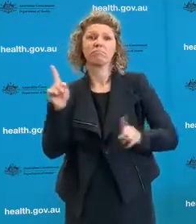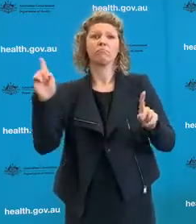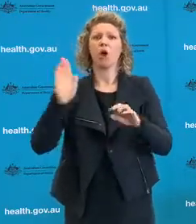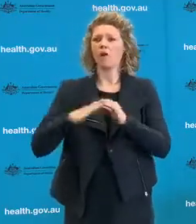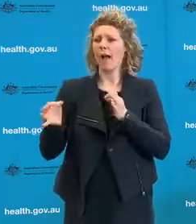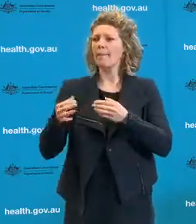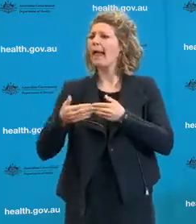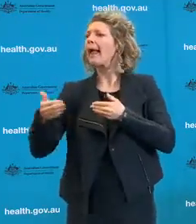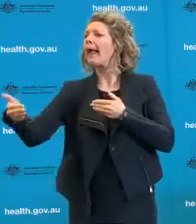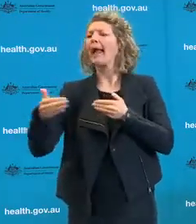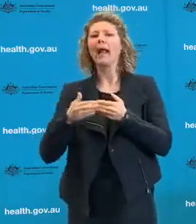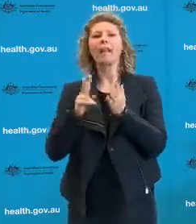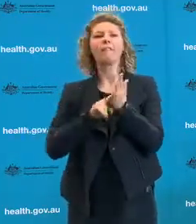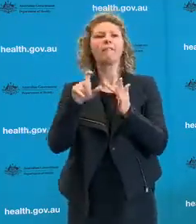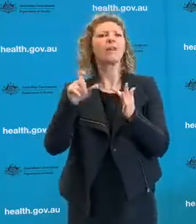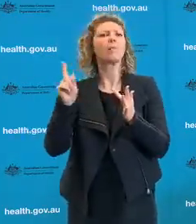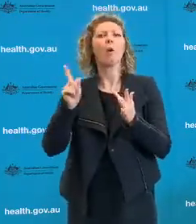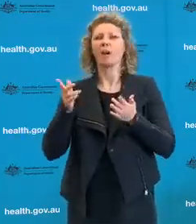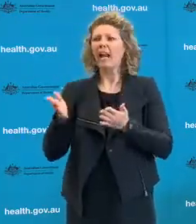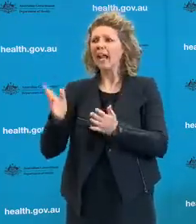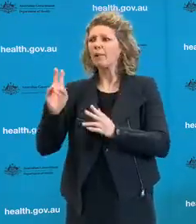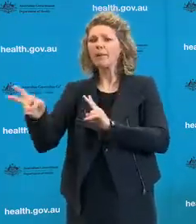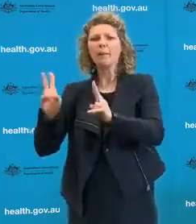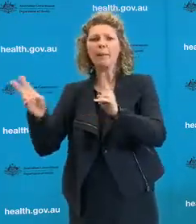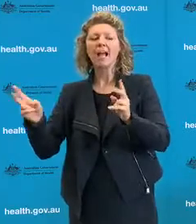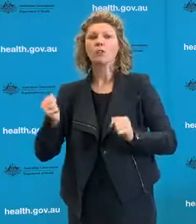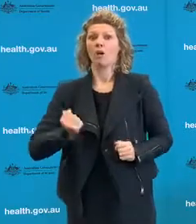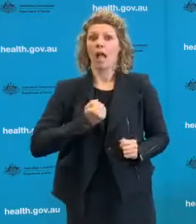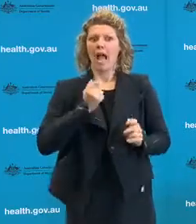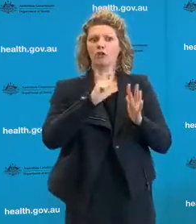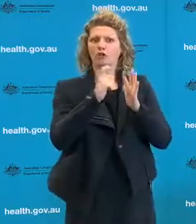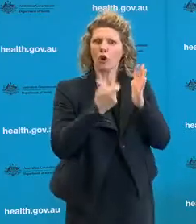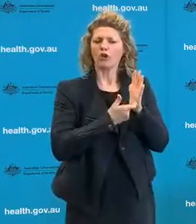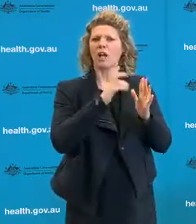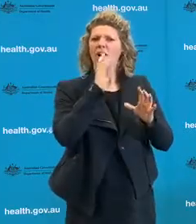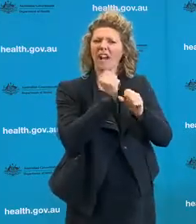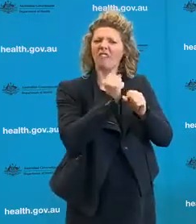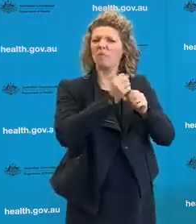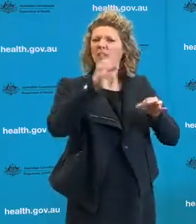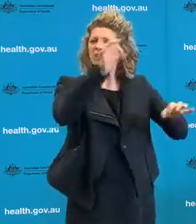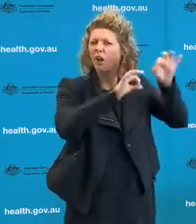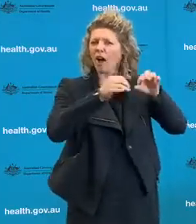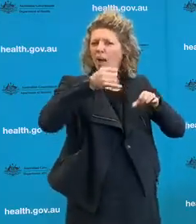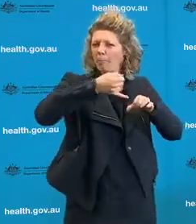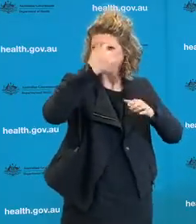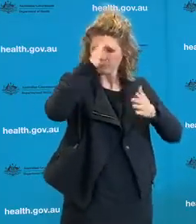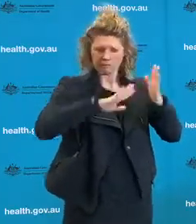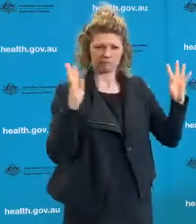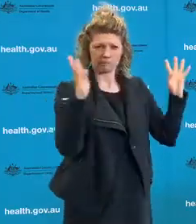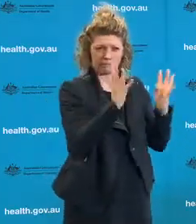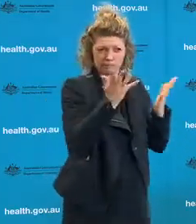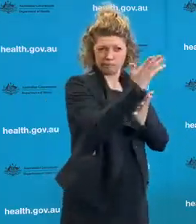Australian Health Protection Principal Committee's role therein is to provide advice to Professor Sutton.